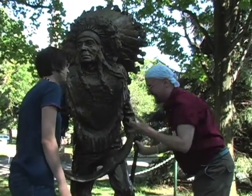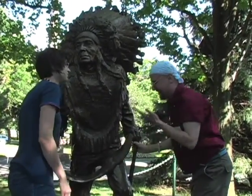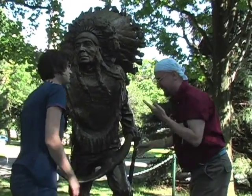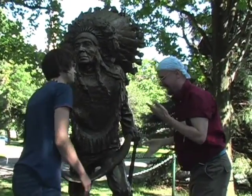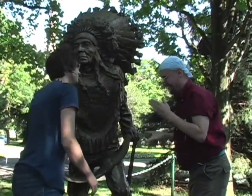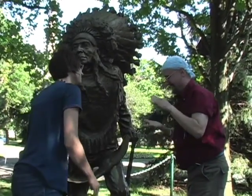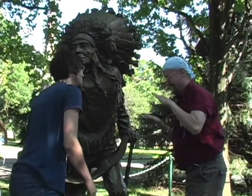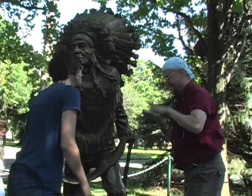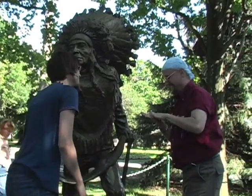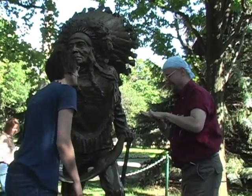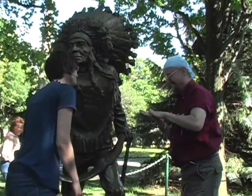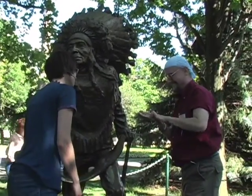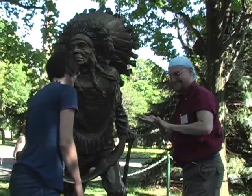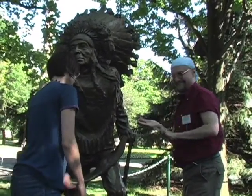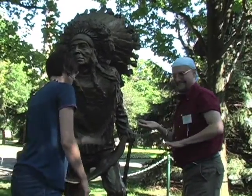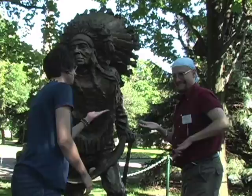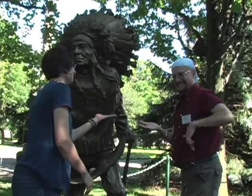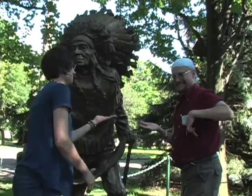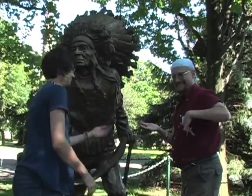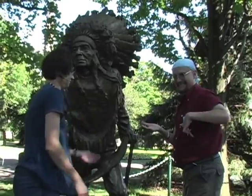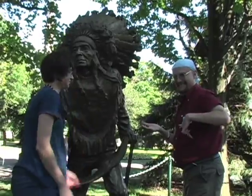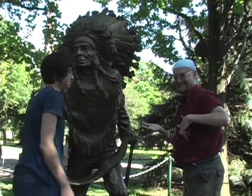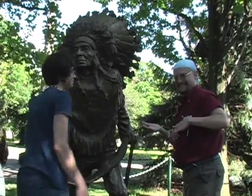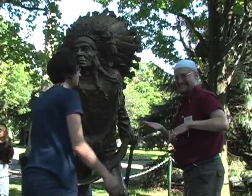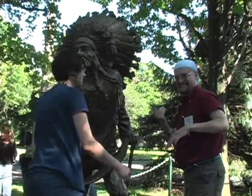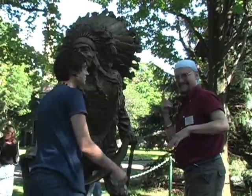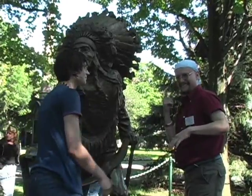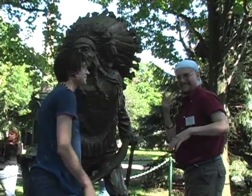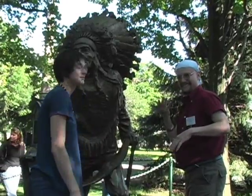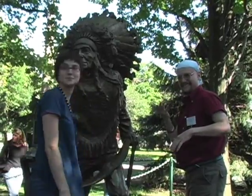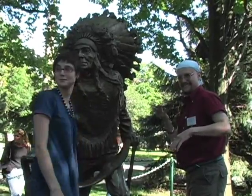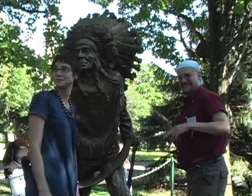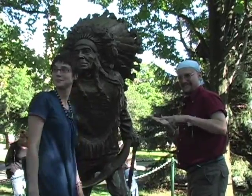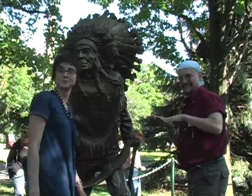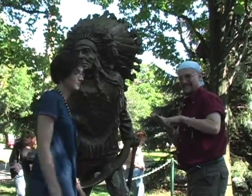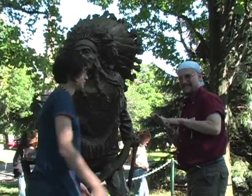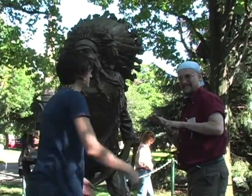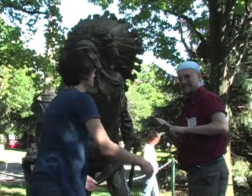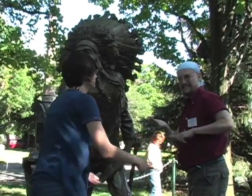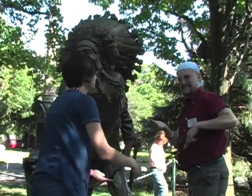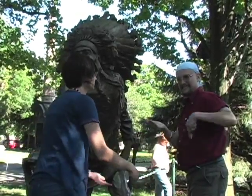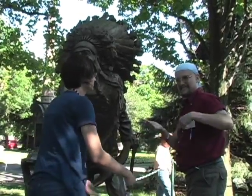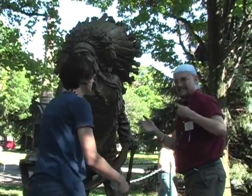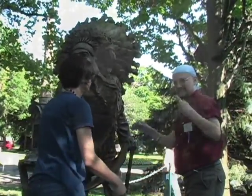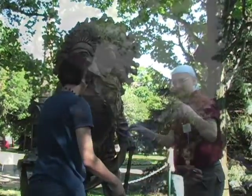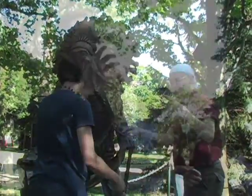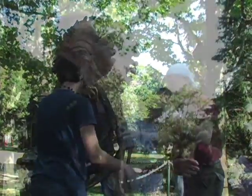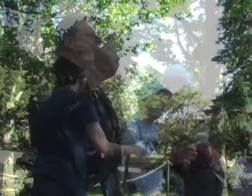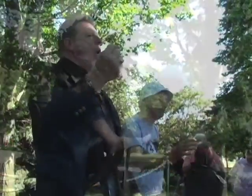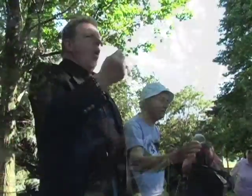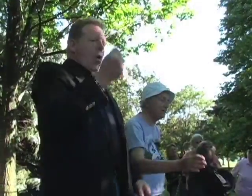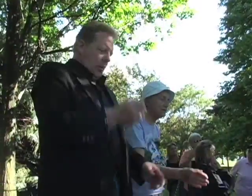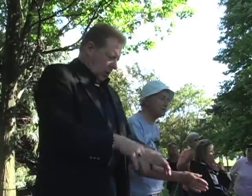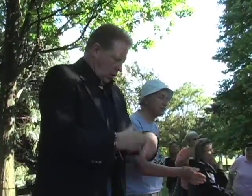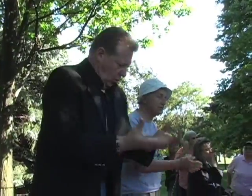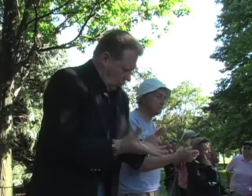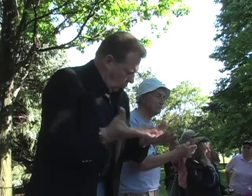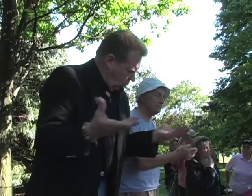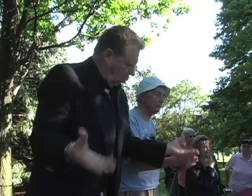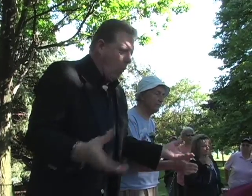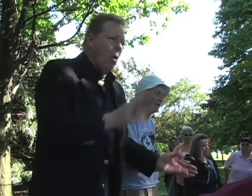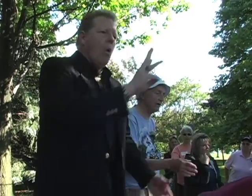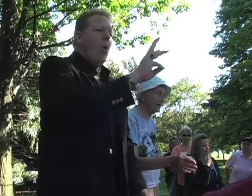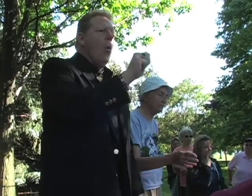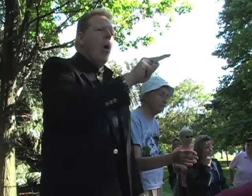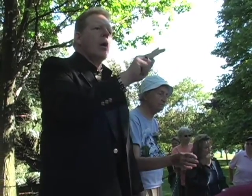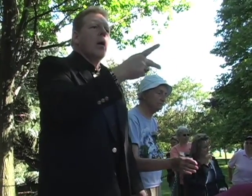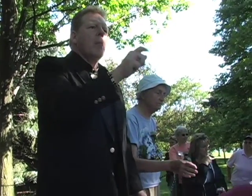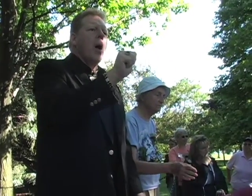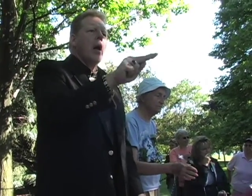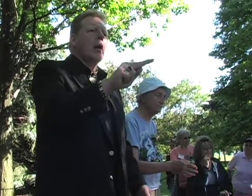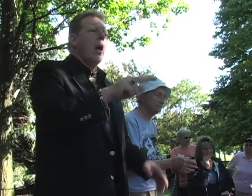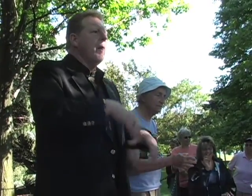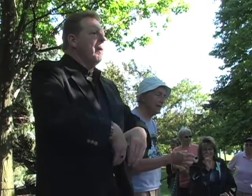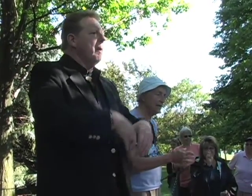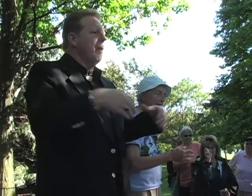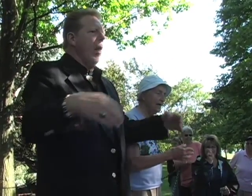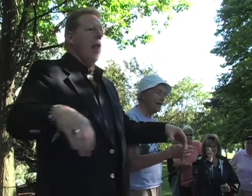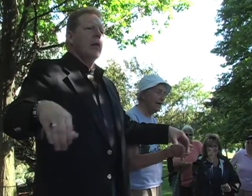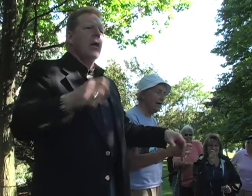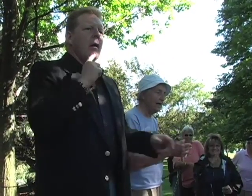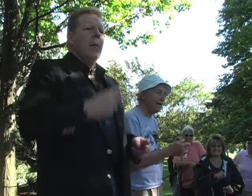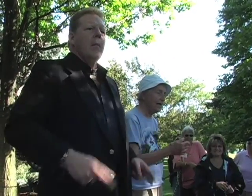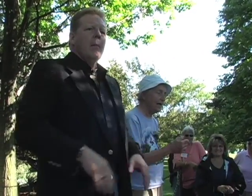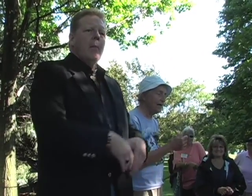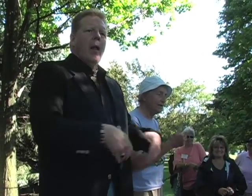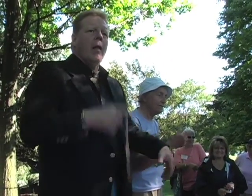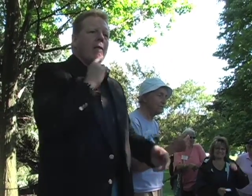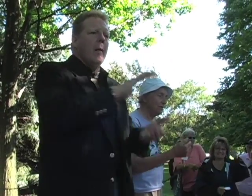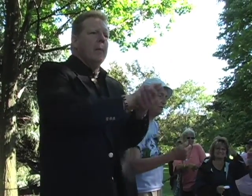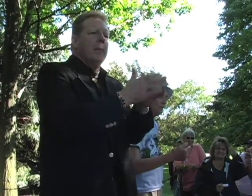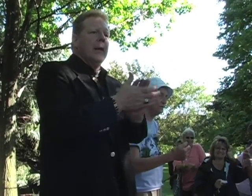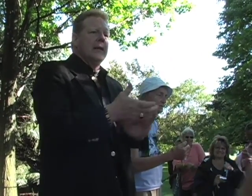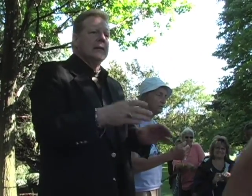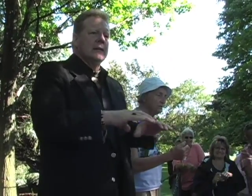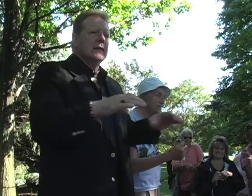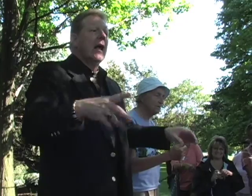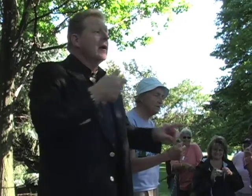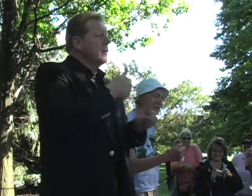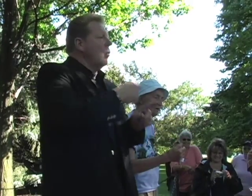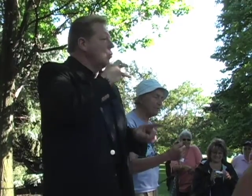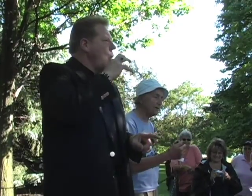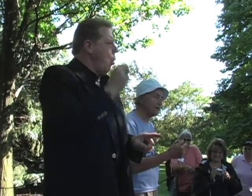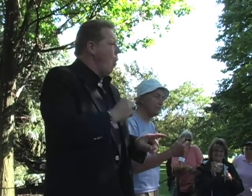What kind of cloth is this? He holds the cloth - wan pan belt. It is for a peace.